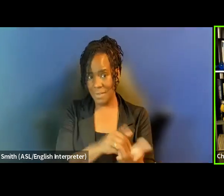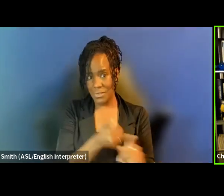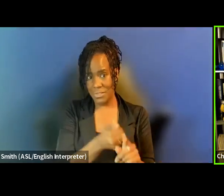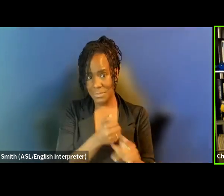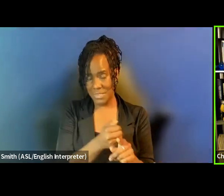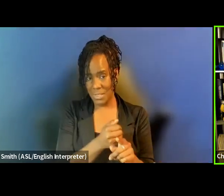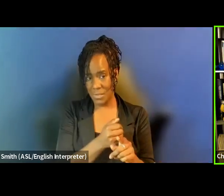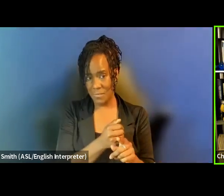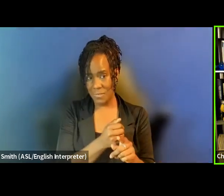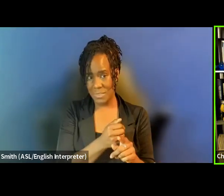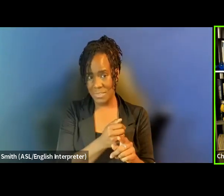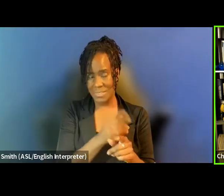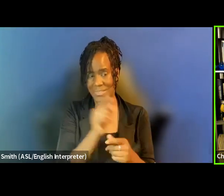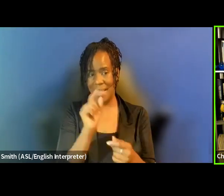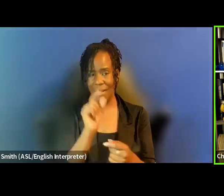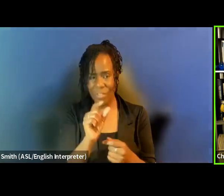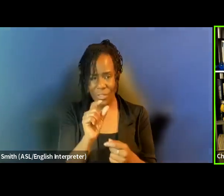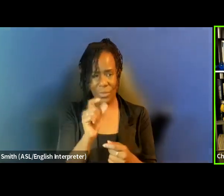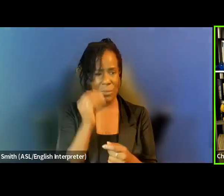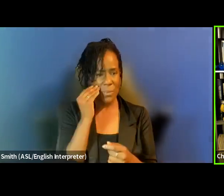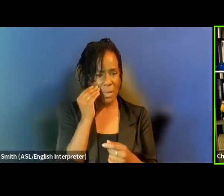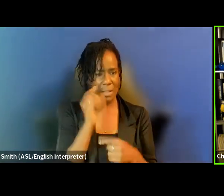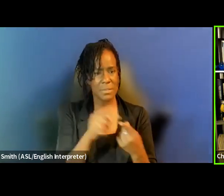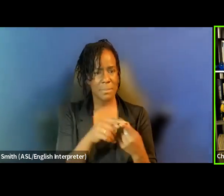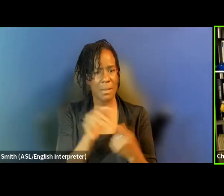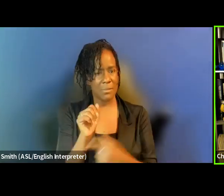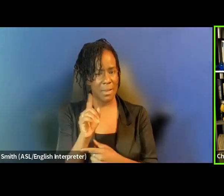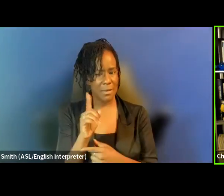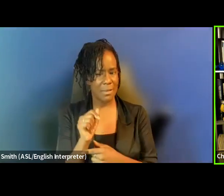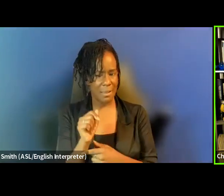Very good. I have a follow-up